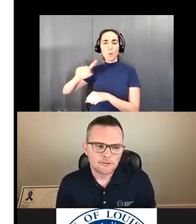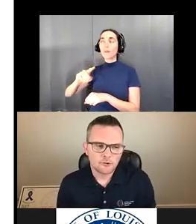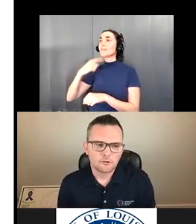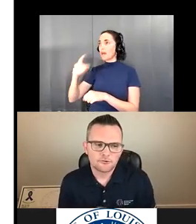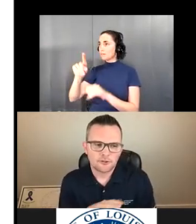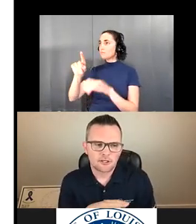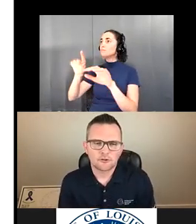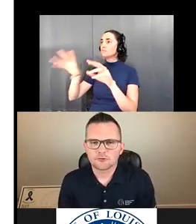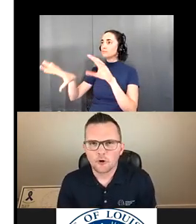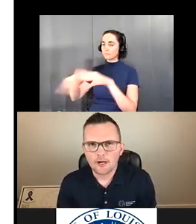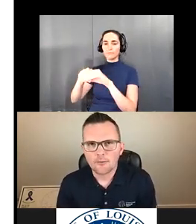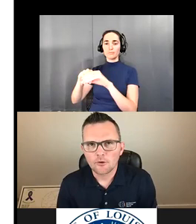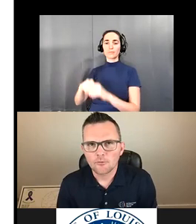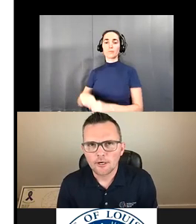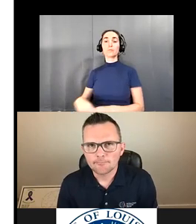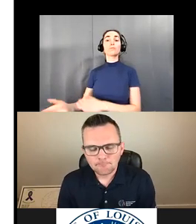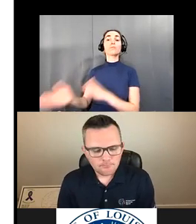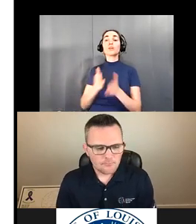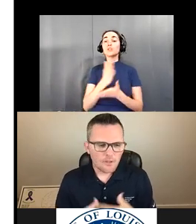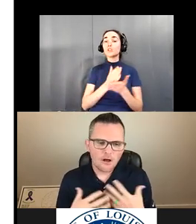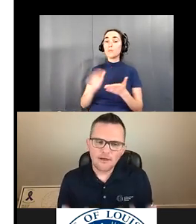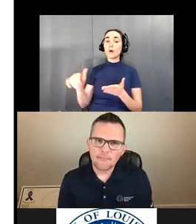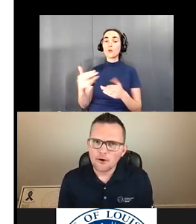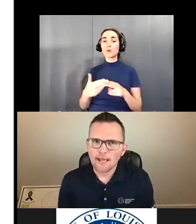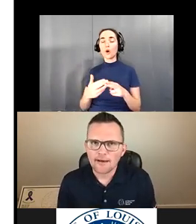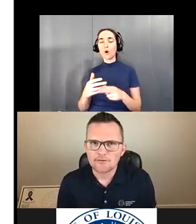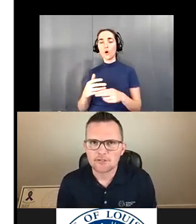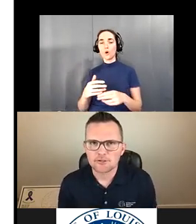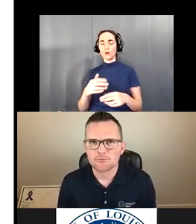15:45:38 called Smart 911. 15:45:40 They may already have systems that